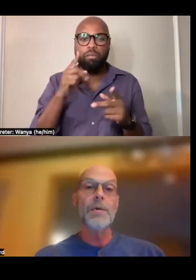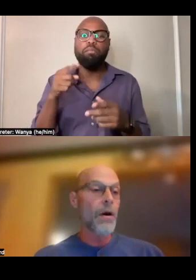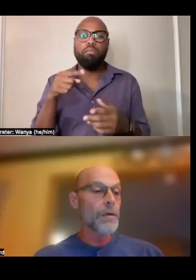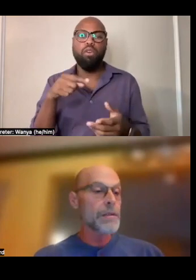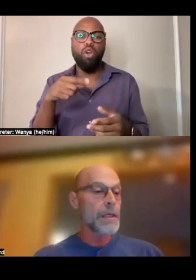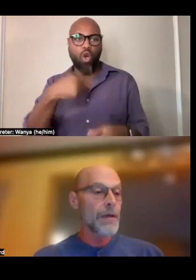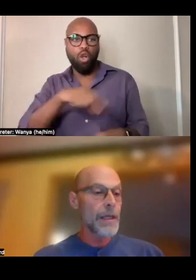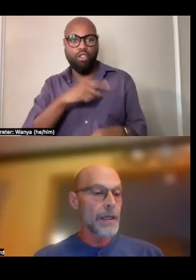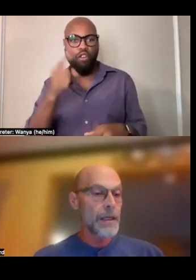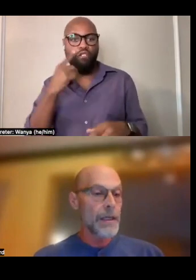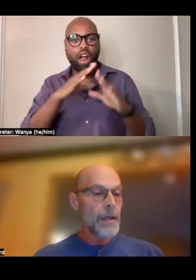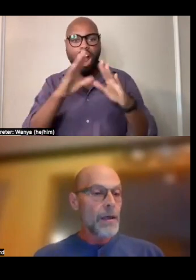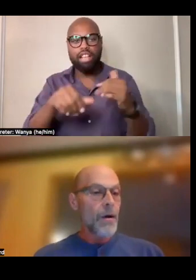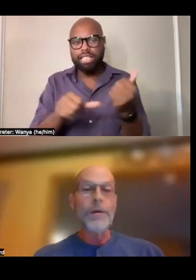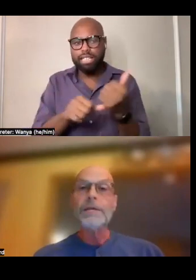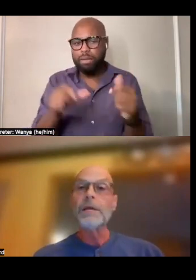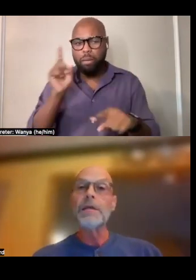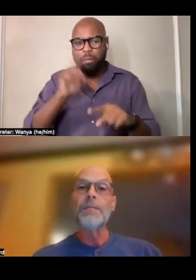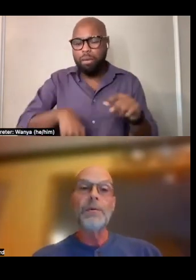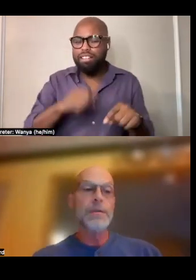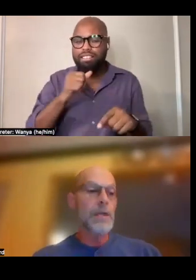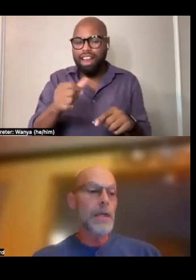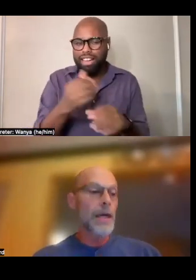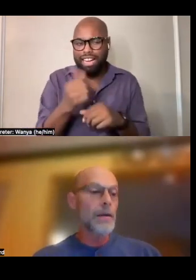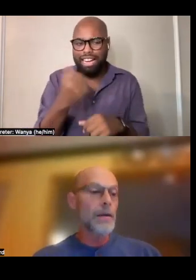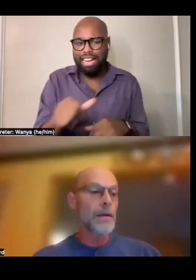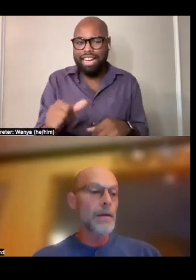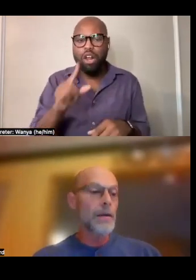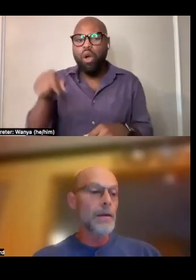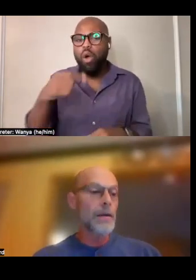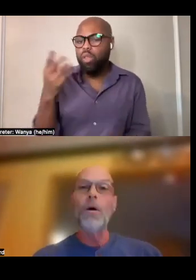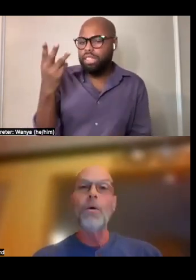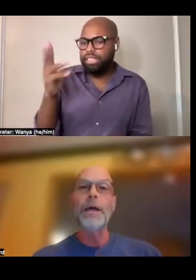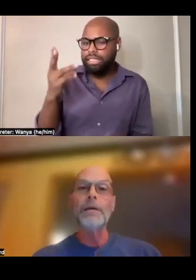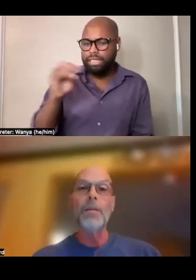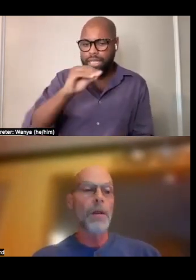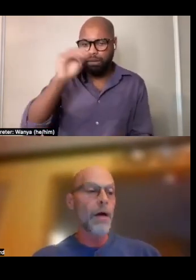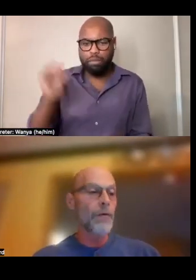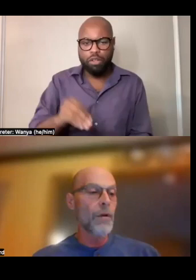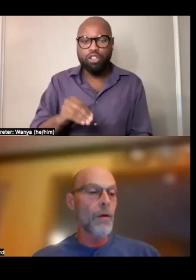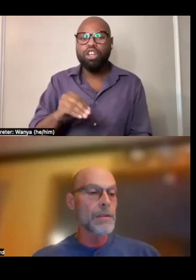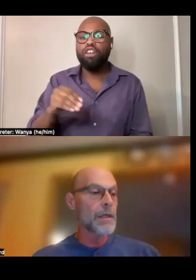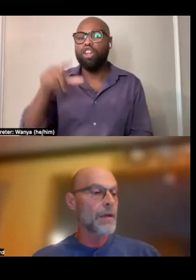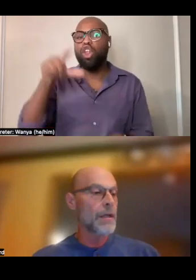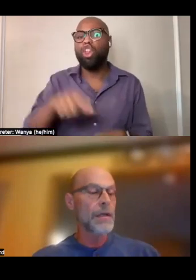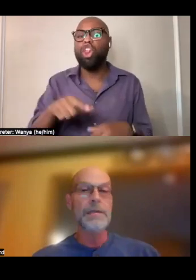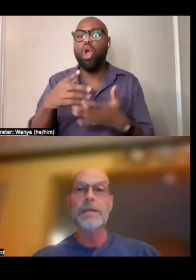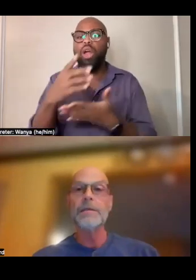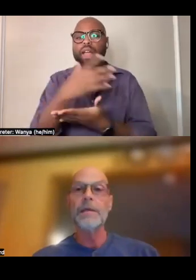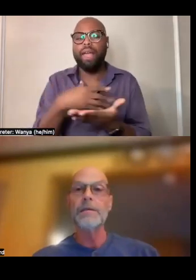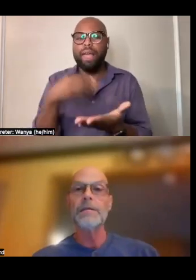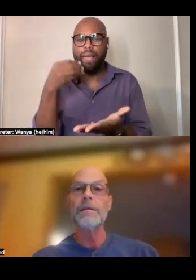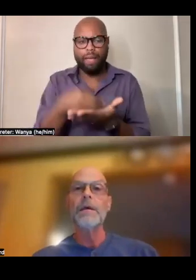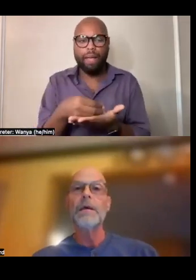but aren't receiving any. Only 16% of people at the low income level are receiving any assistance.